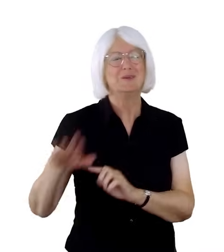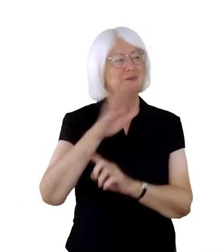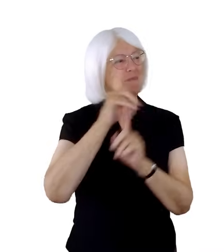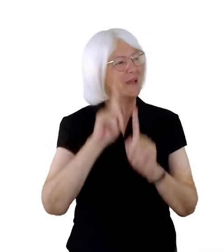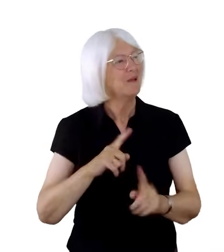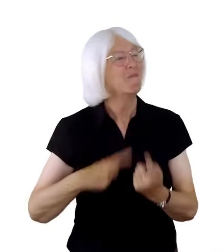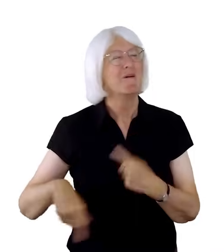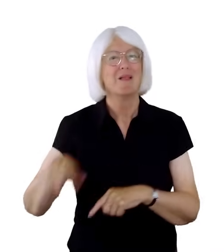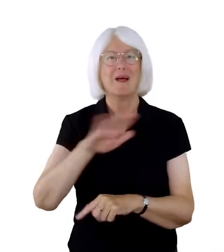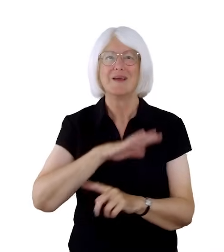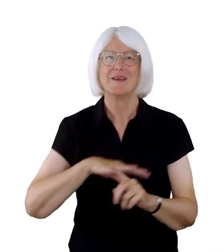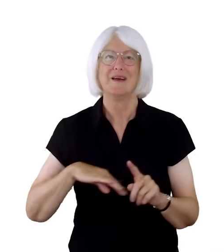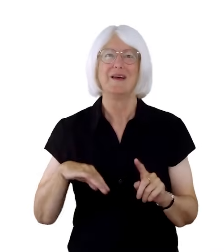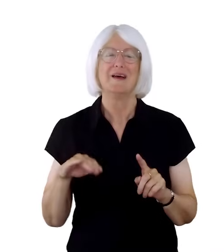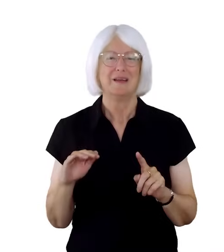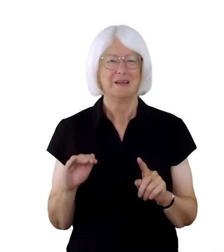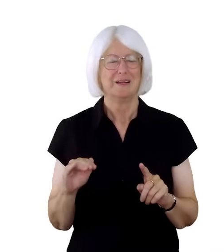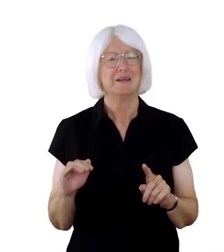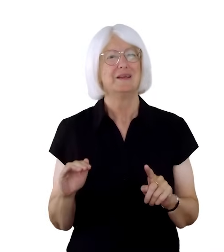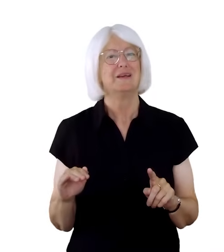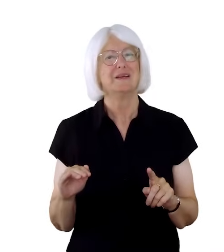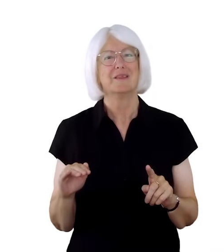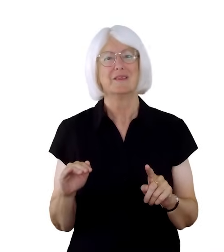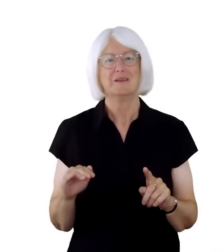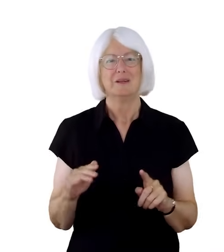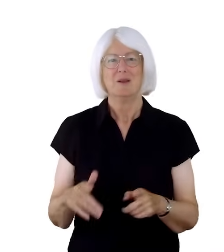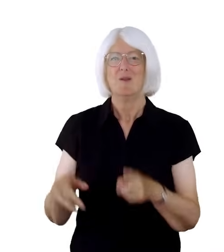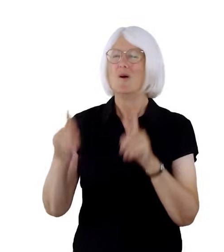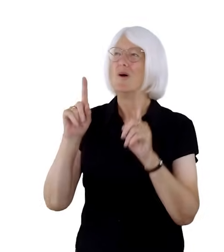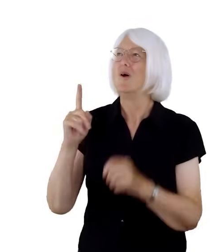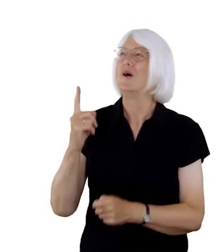And peace to his people on earth